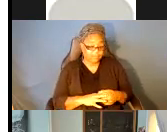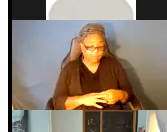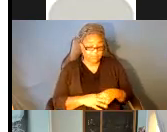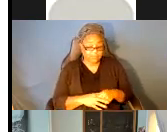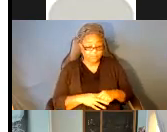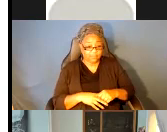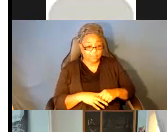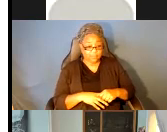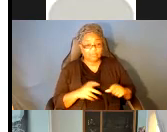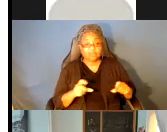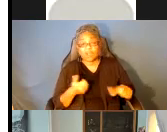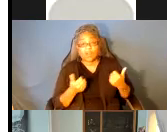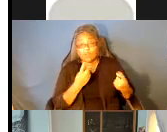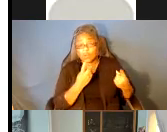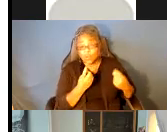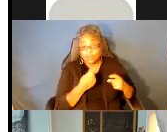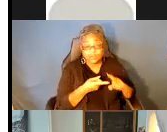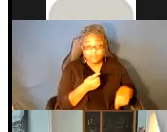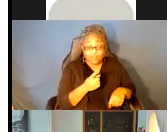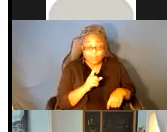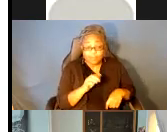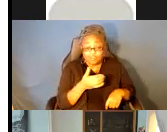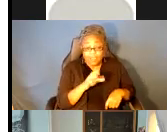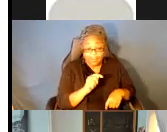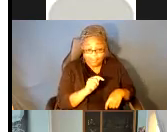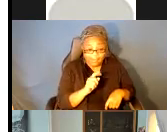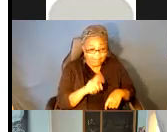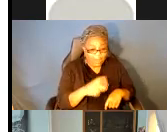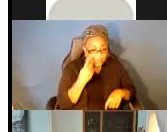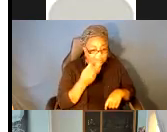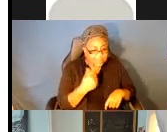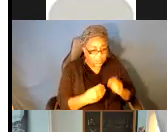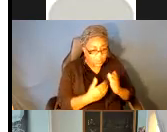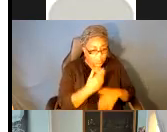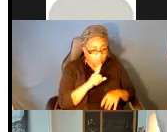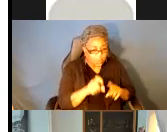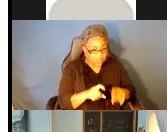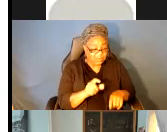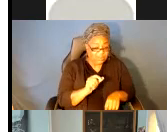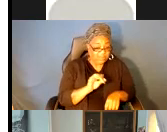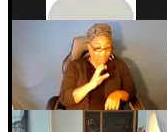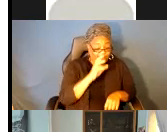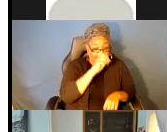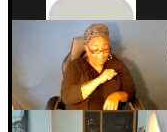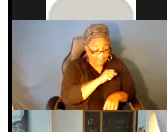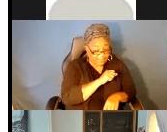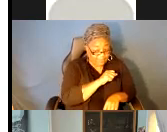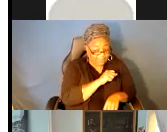Any other questions from the chat? I'm not seeing any new ones. If I missed it, you can type in.